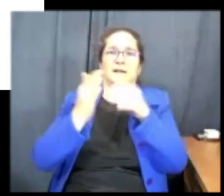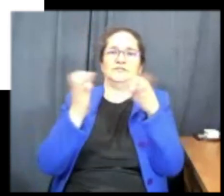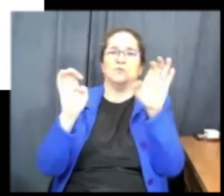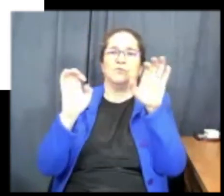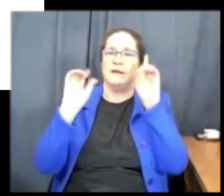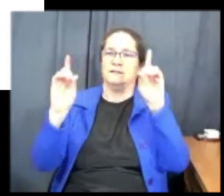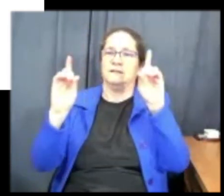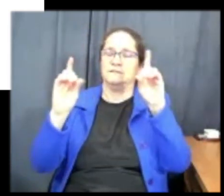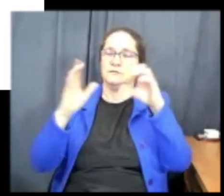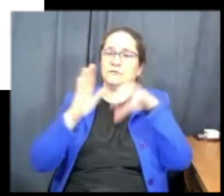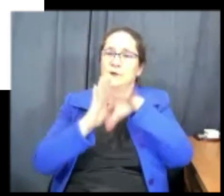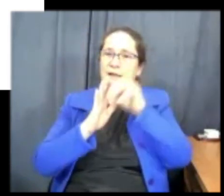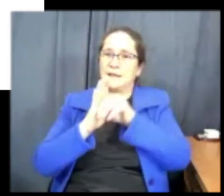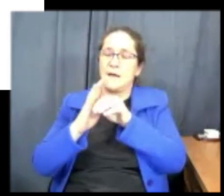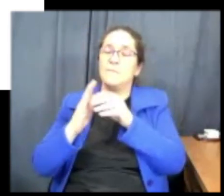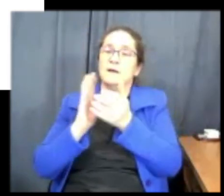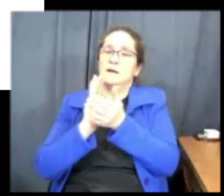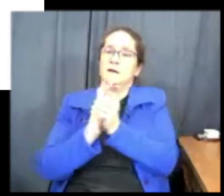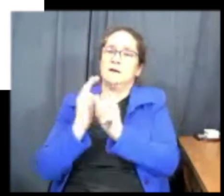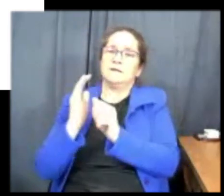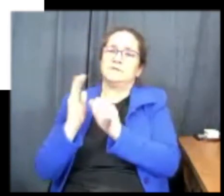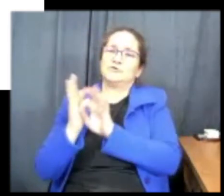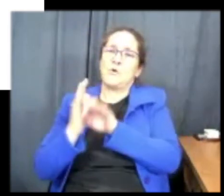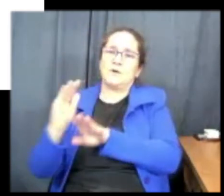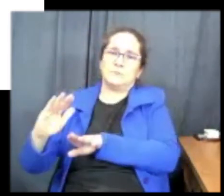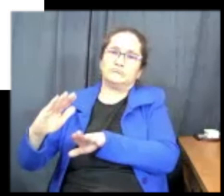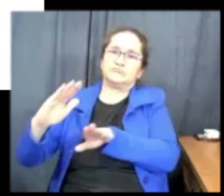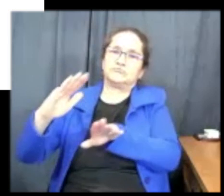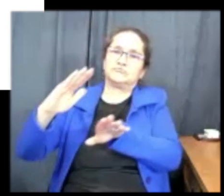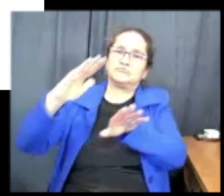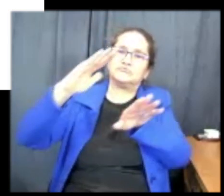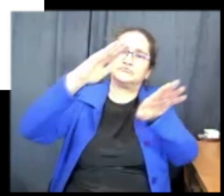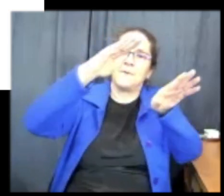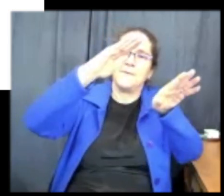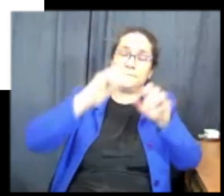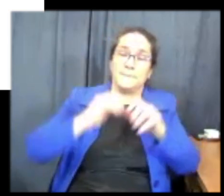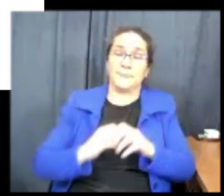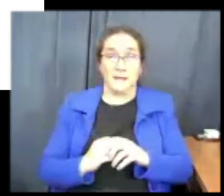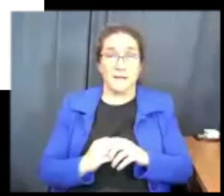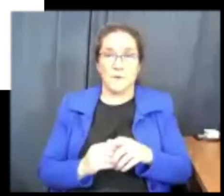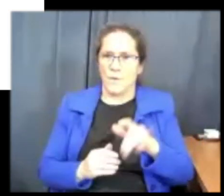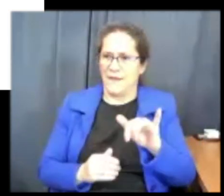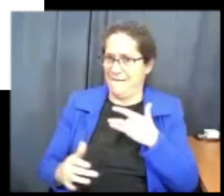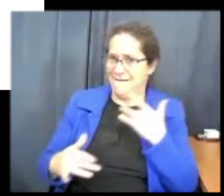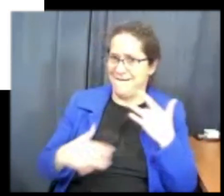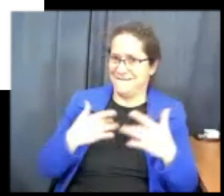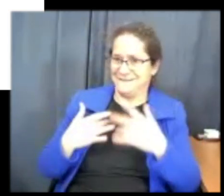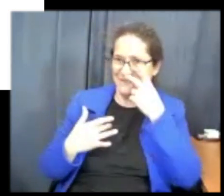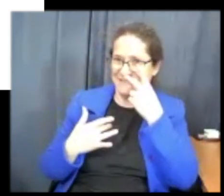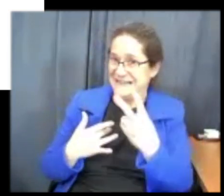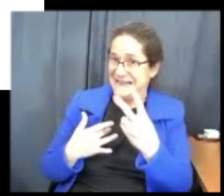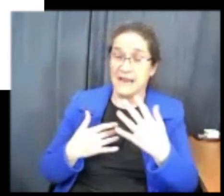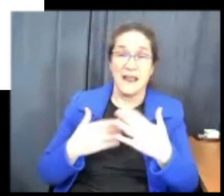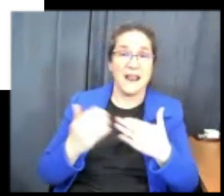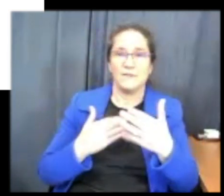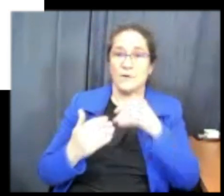That's super exciting data to look at, and even though they're not quite there yet, the trend is so clearly going in the right direction